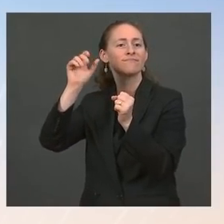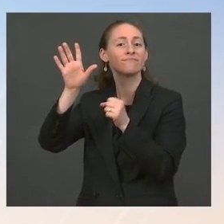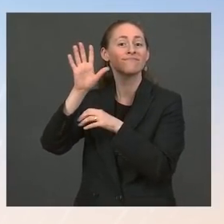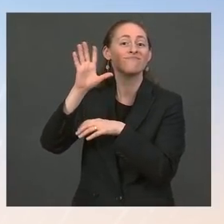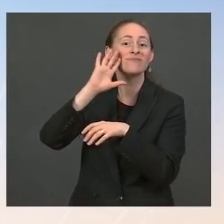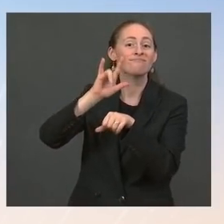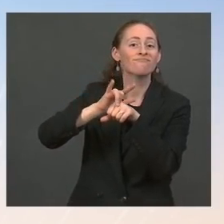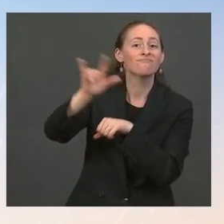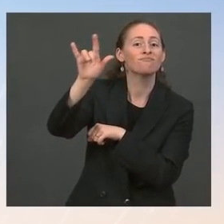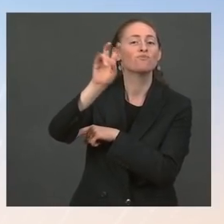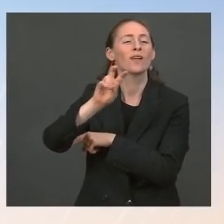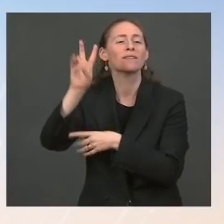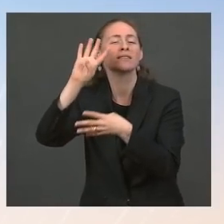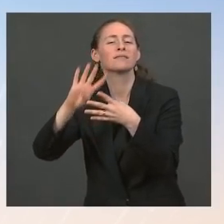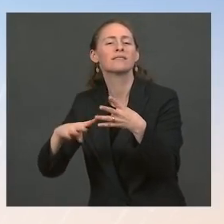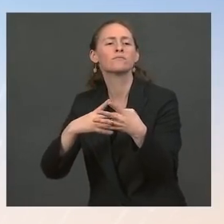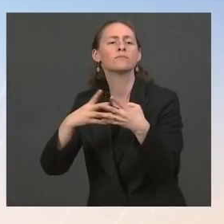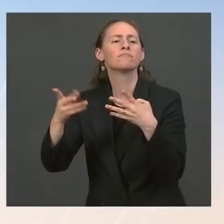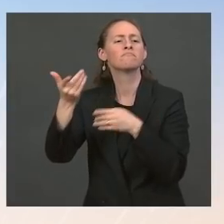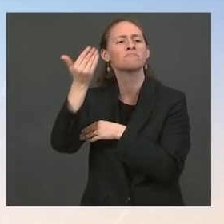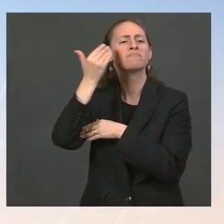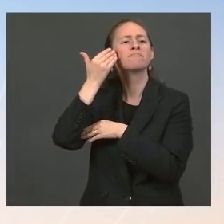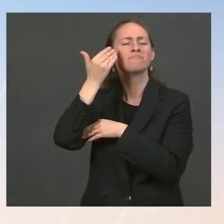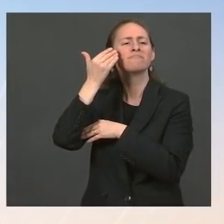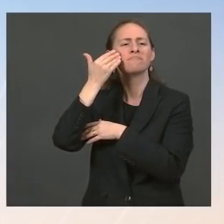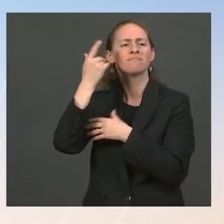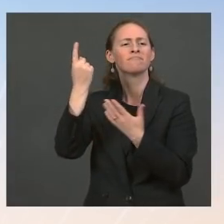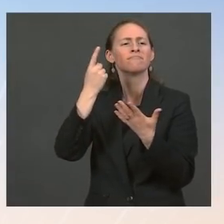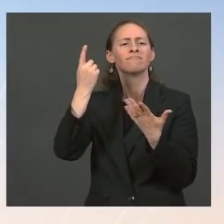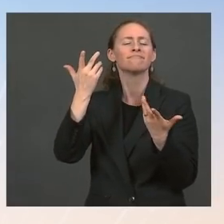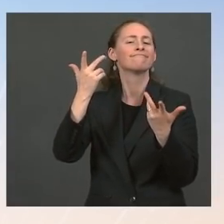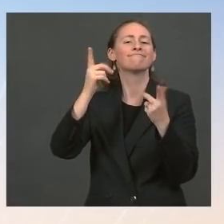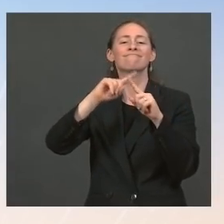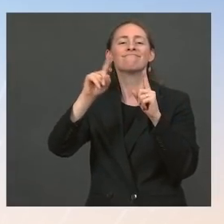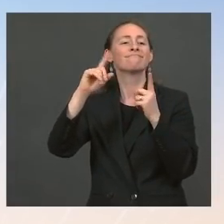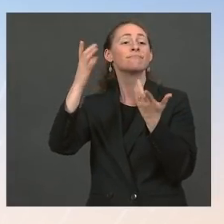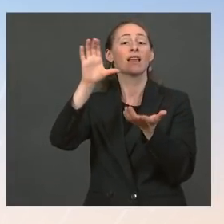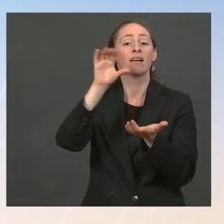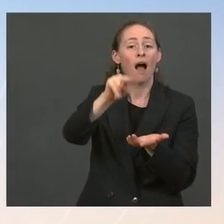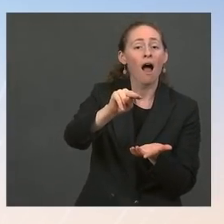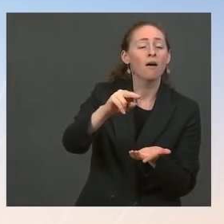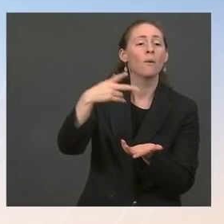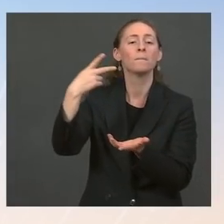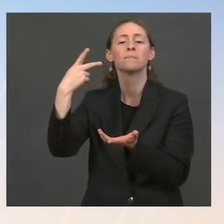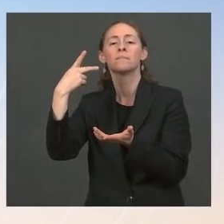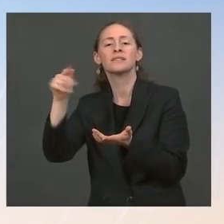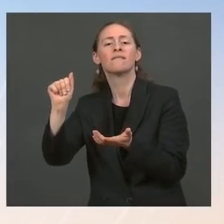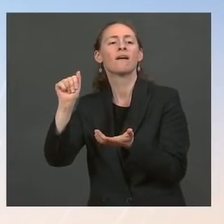Connecticut or even Scranton -- a place that obviously holds some nostalgic value for the President -- but you've been pretty clear